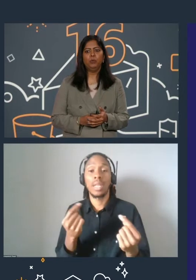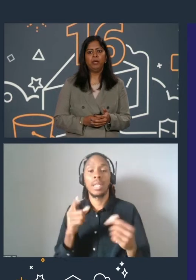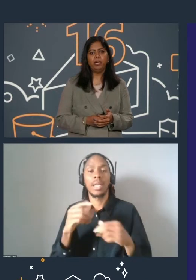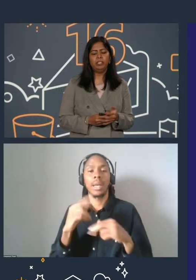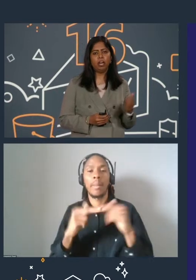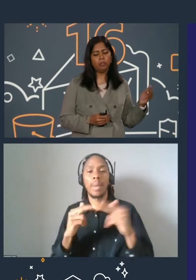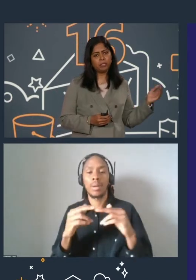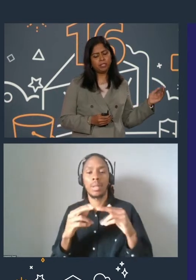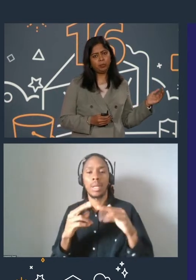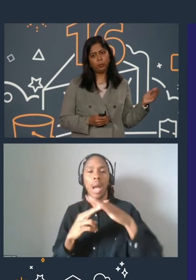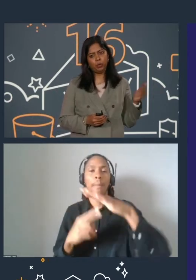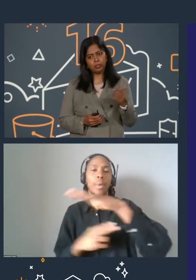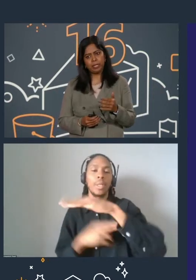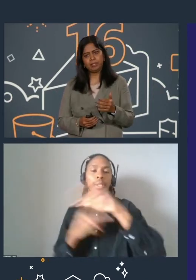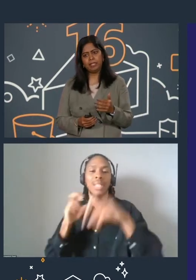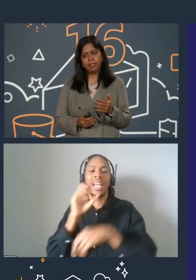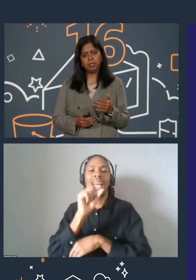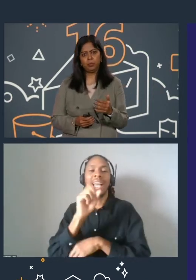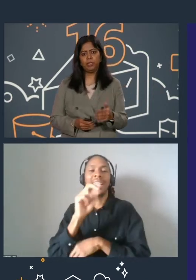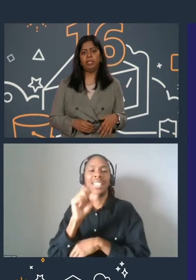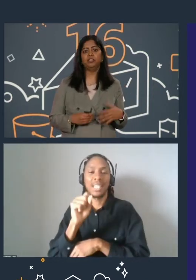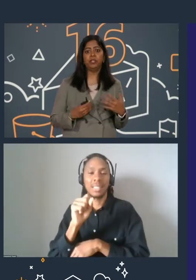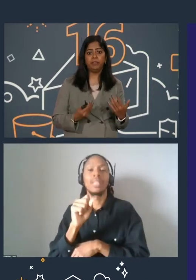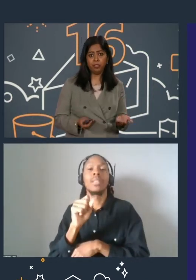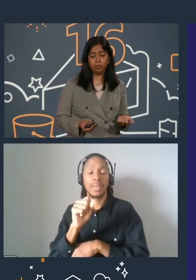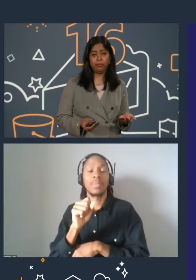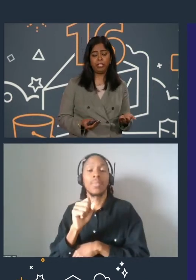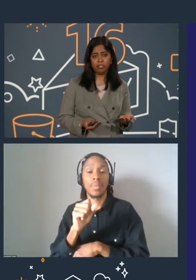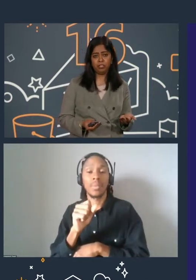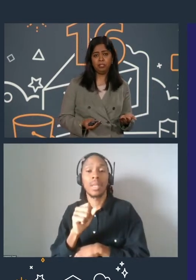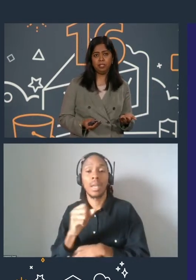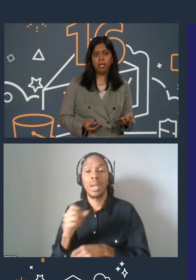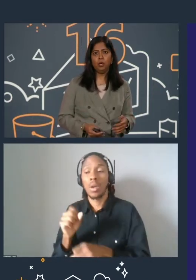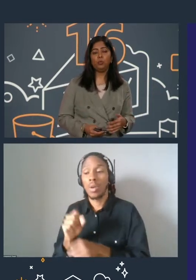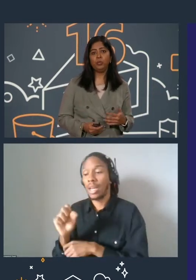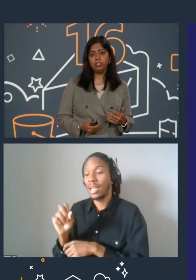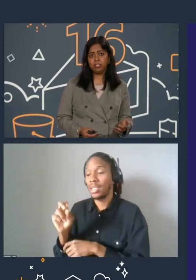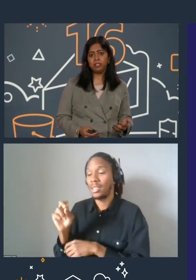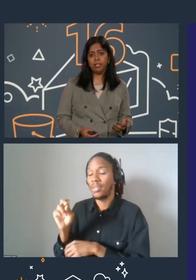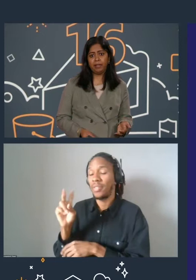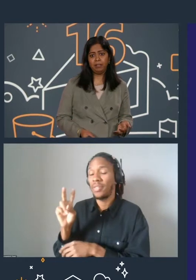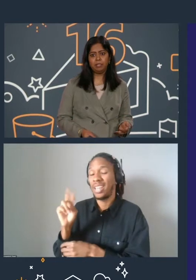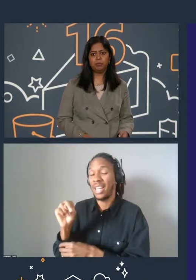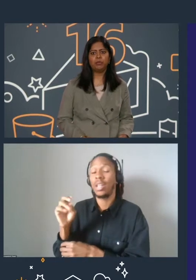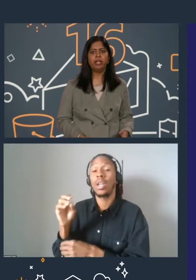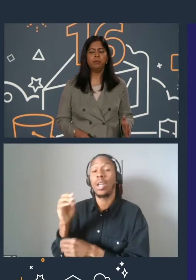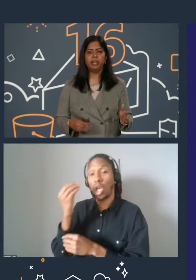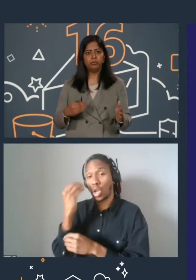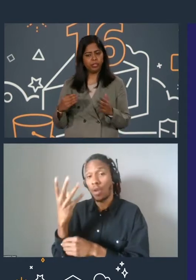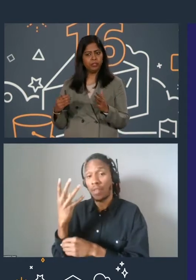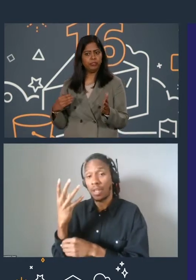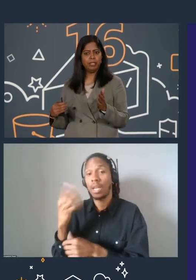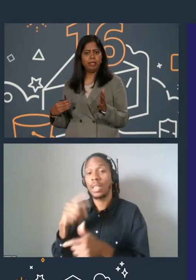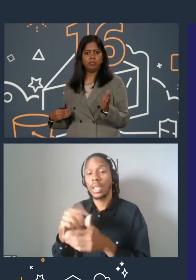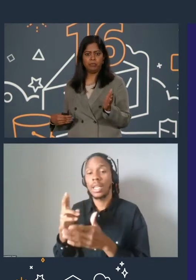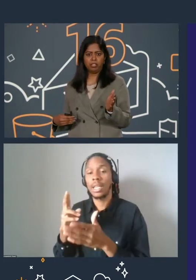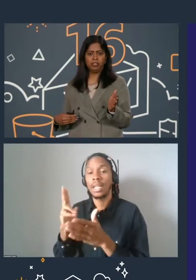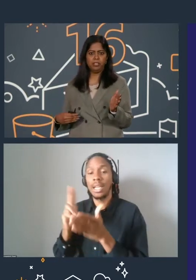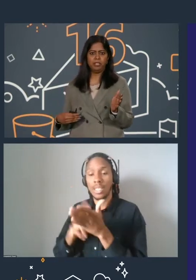Where the object invokes SNS with S3 event notifications, which is then subscribed by three different Lambda functions